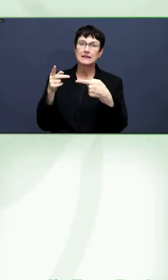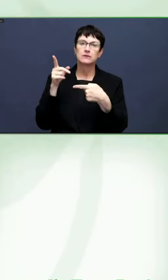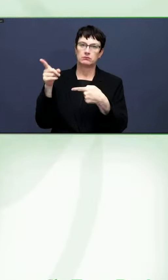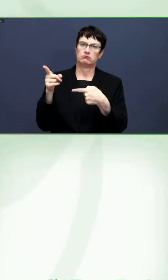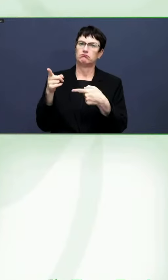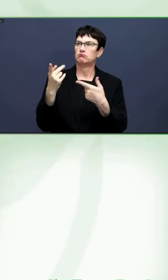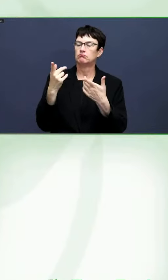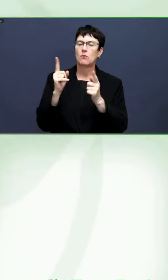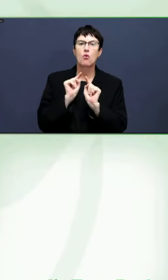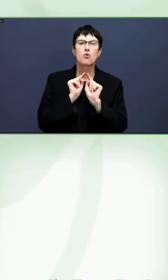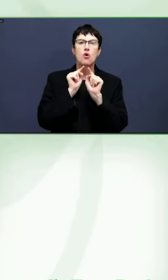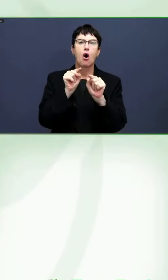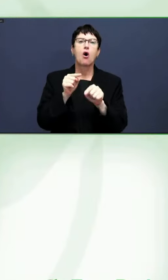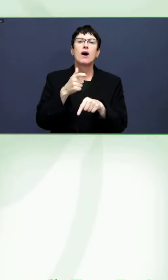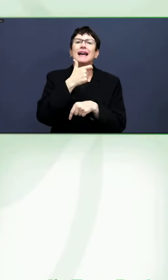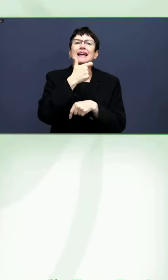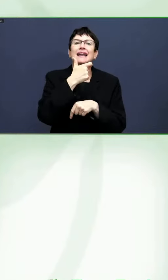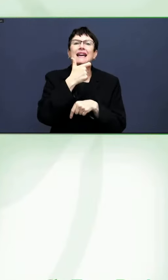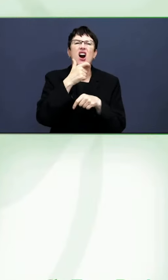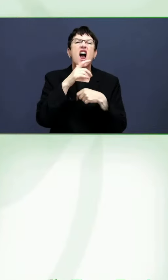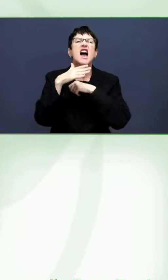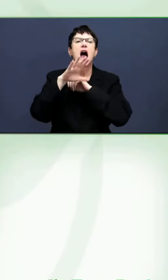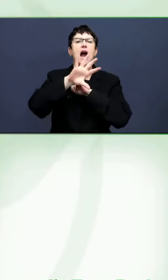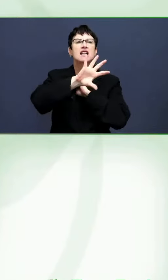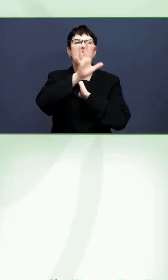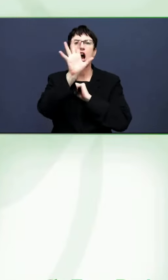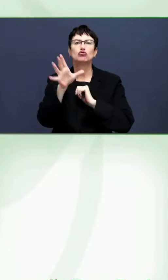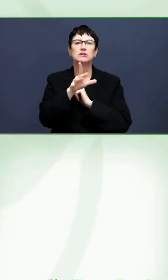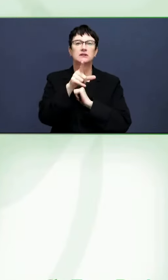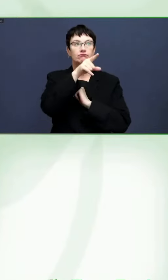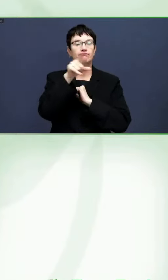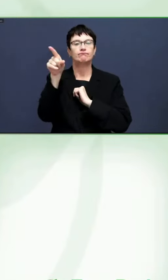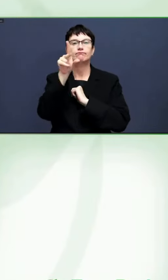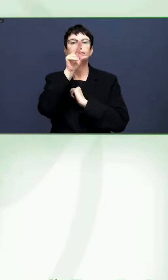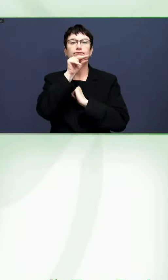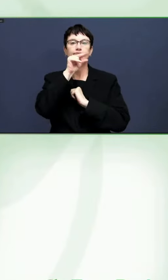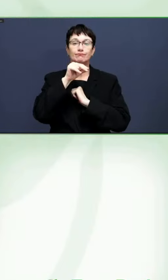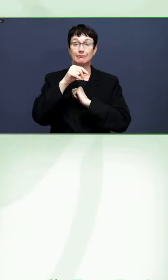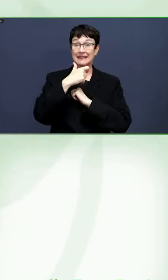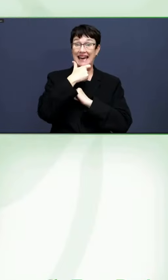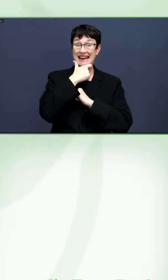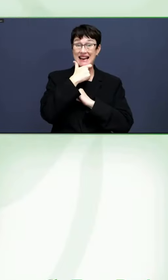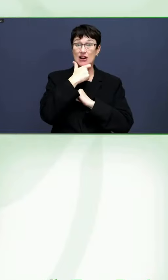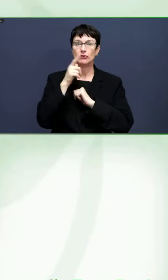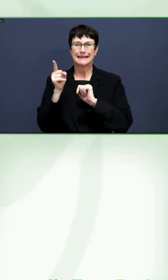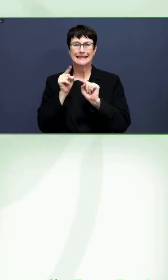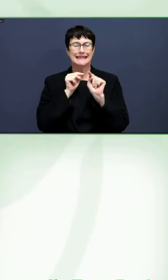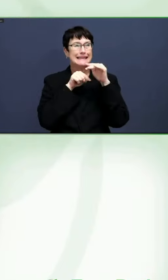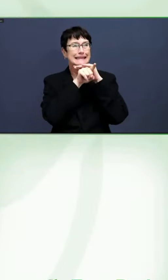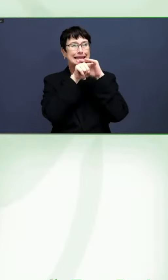Without the hard work of Josh, this particular thing would never be successful.